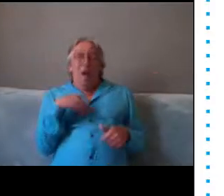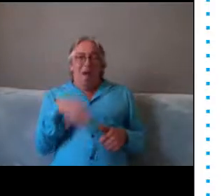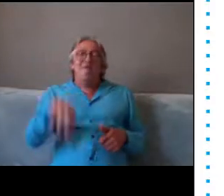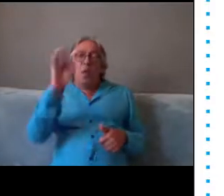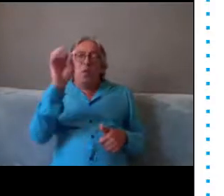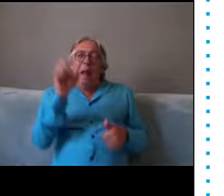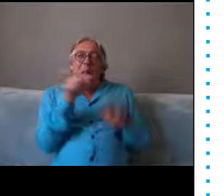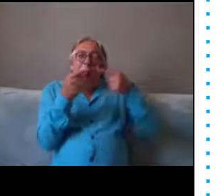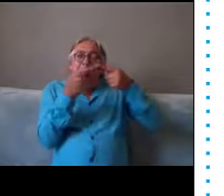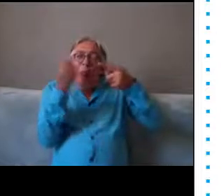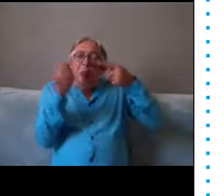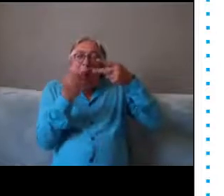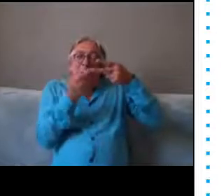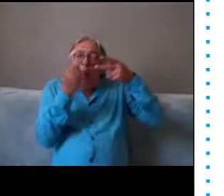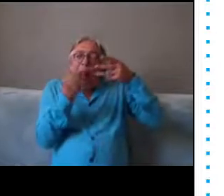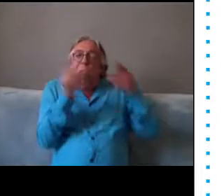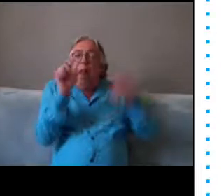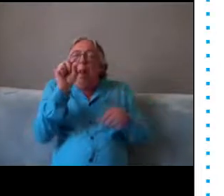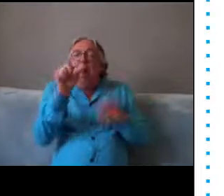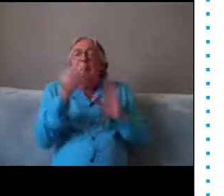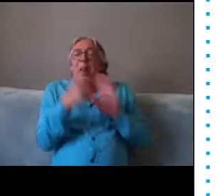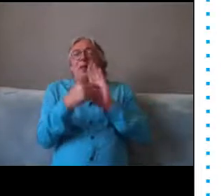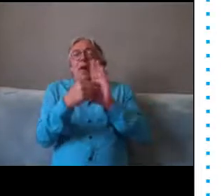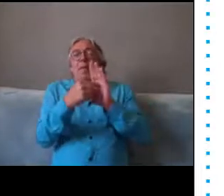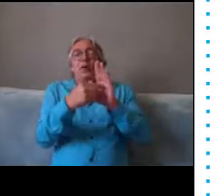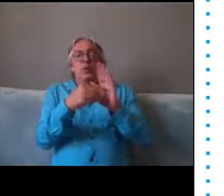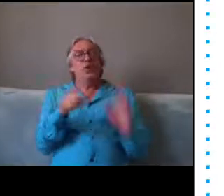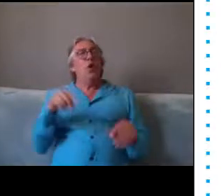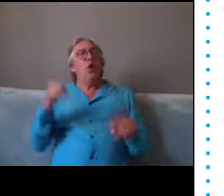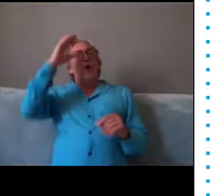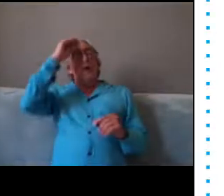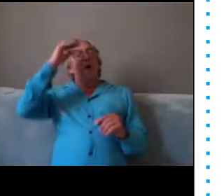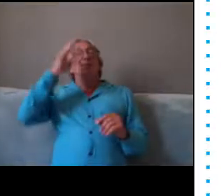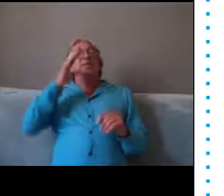And I'll focus on the students result, it's the most interesting for you all.